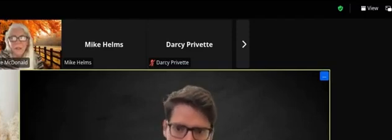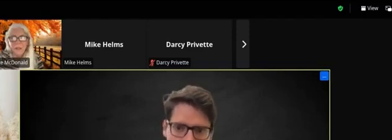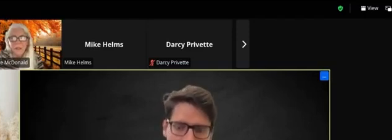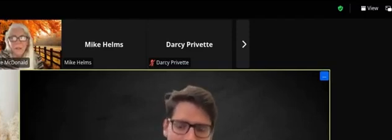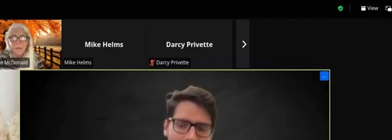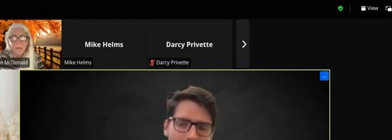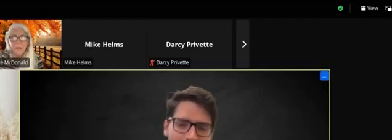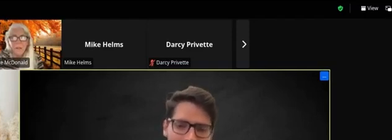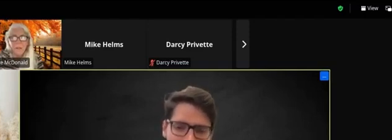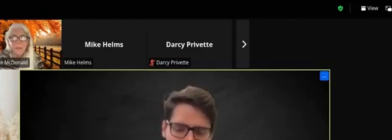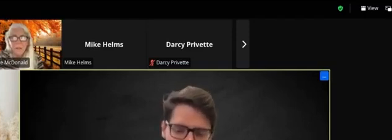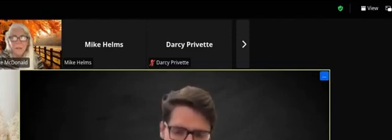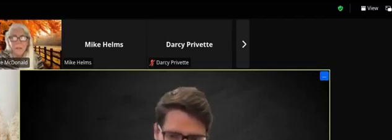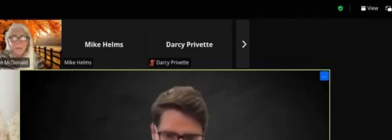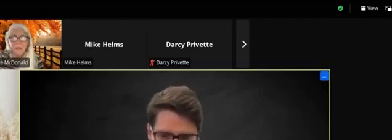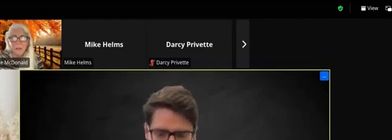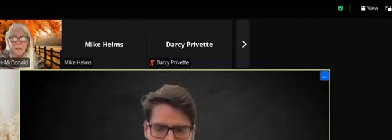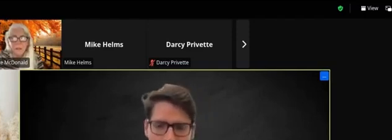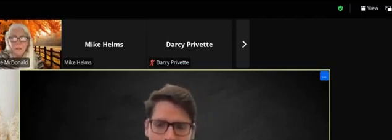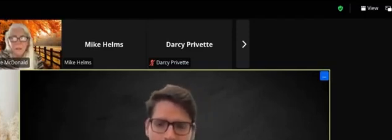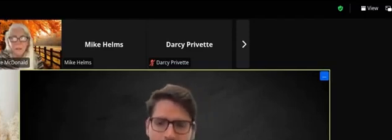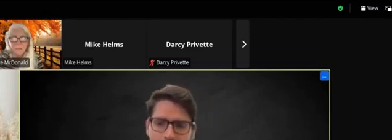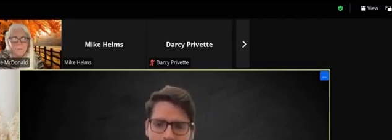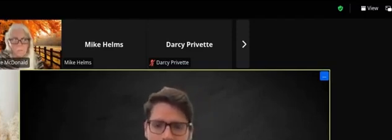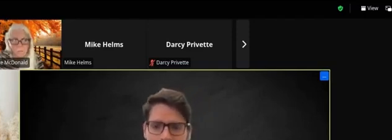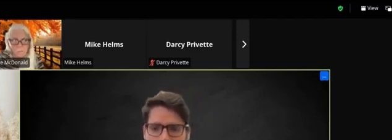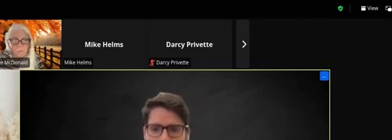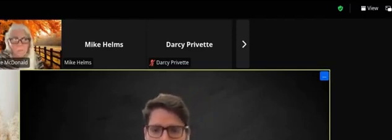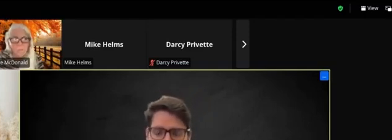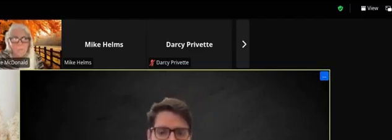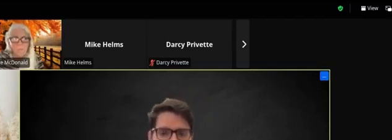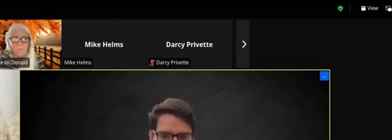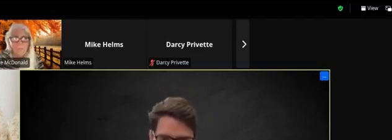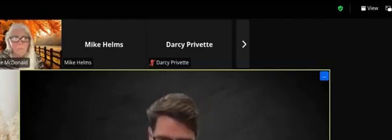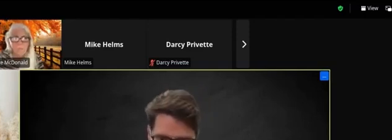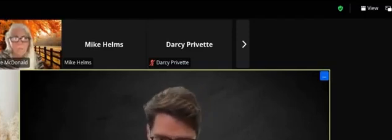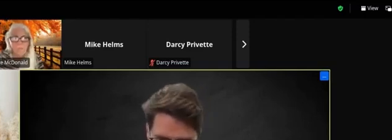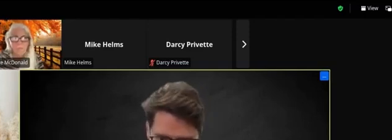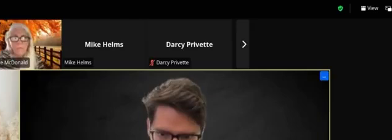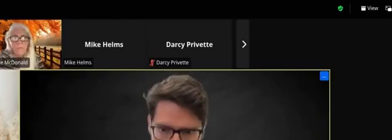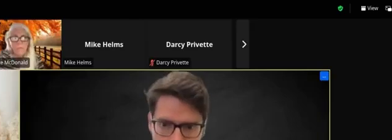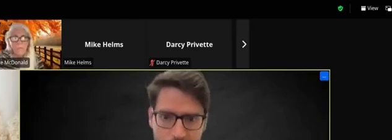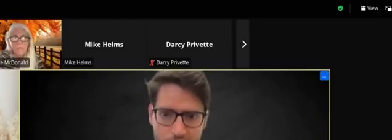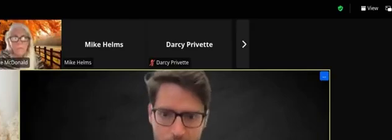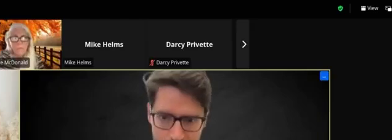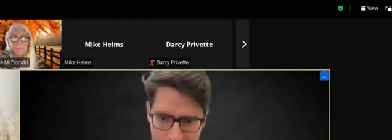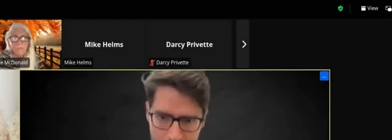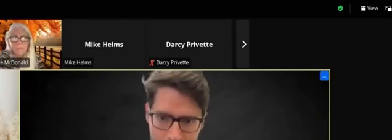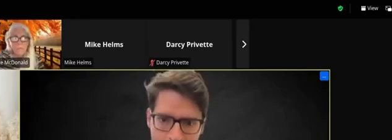So when, um... when we switch over for that, she'll be spotlit.